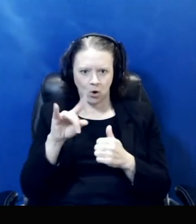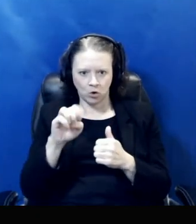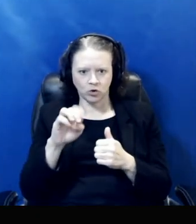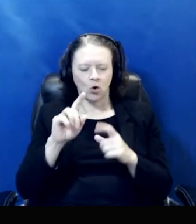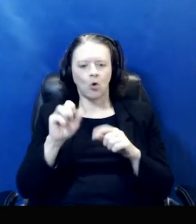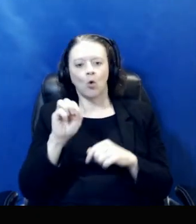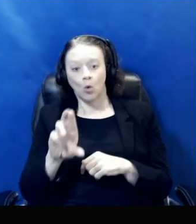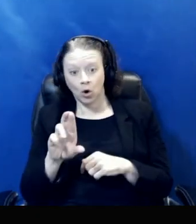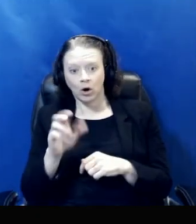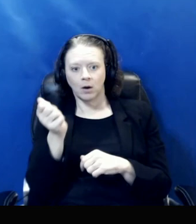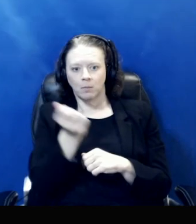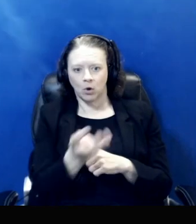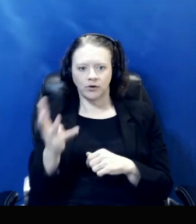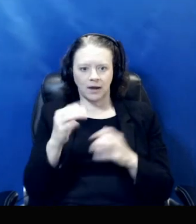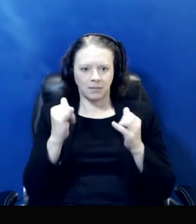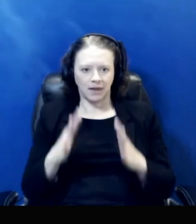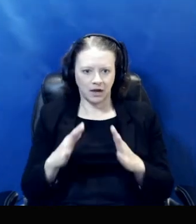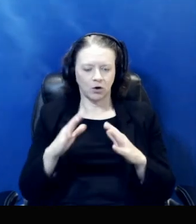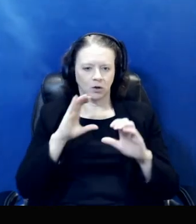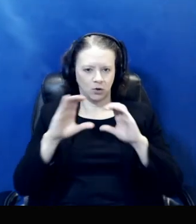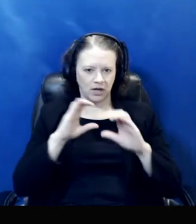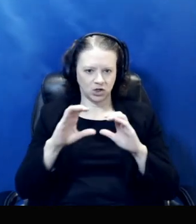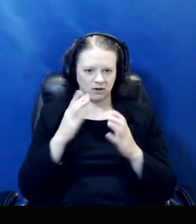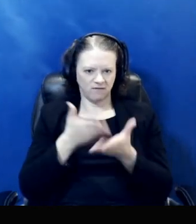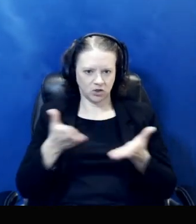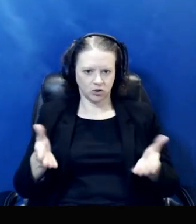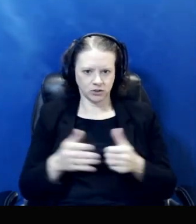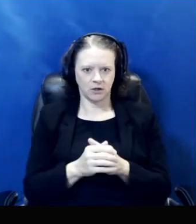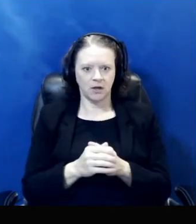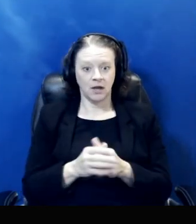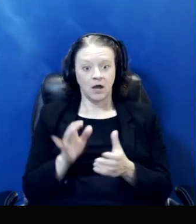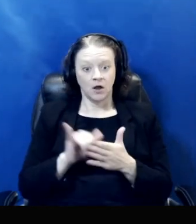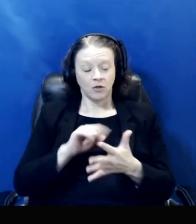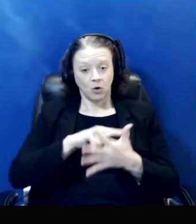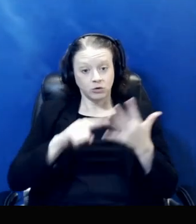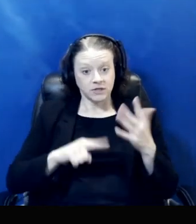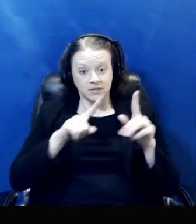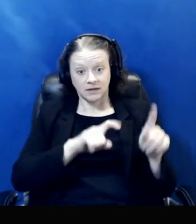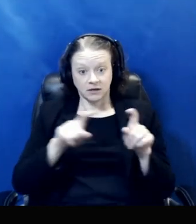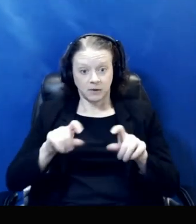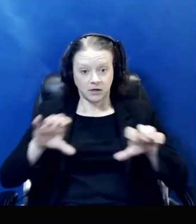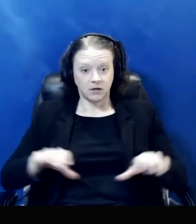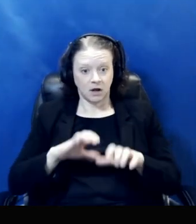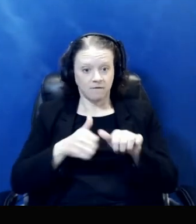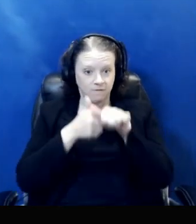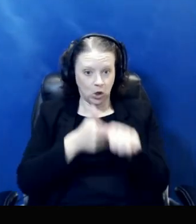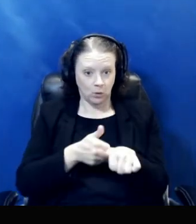features. Now, like I said, the testing is being done based off the Xbox Accessibility Guidelines,